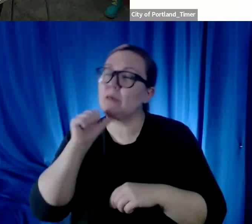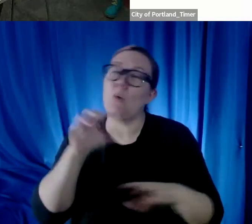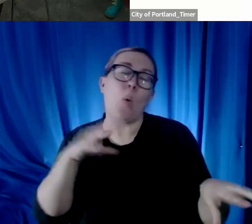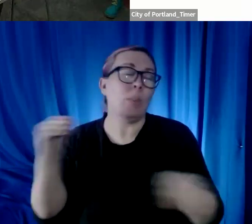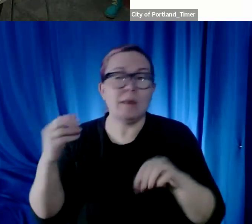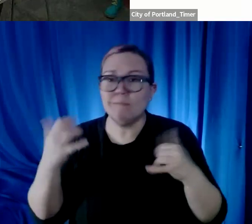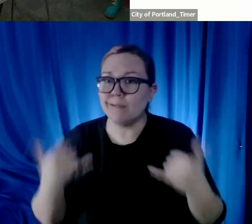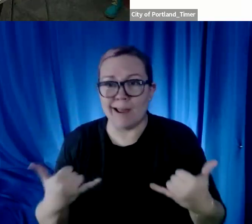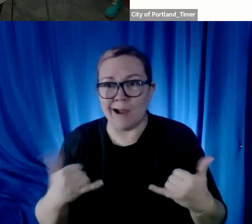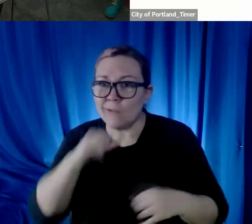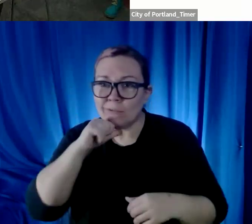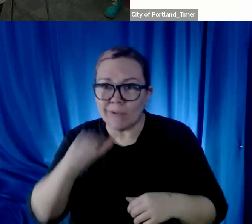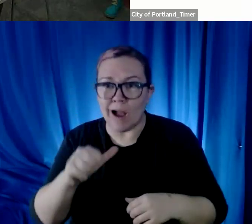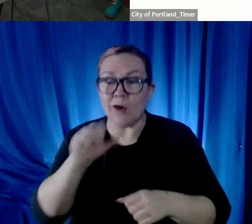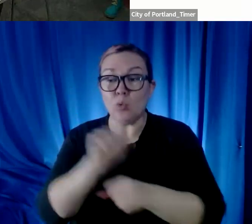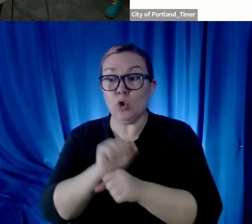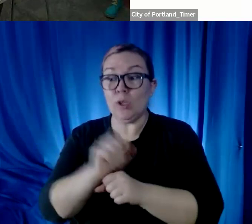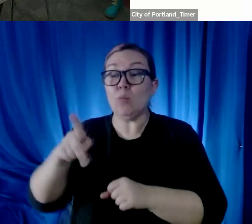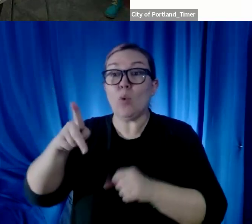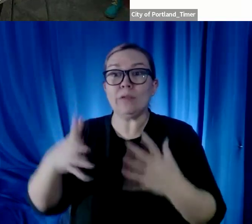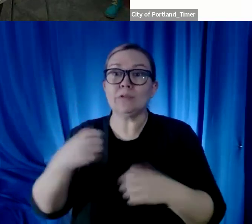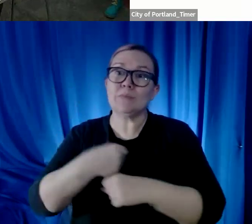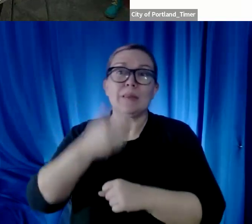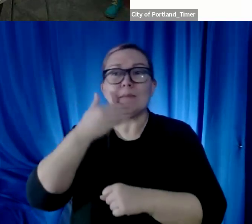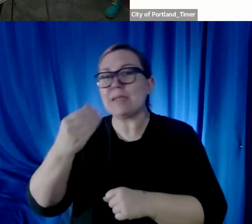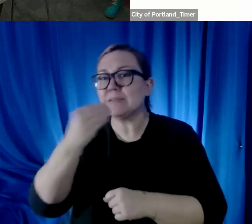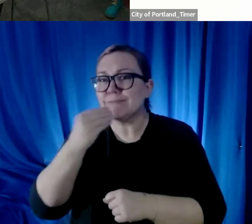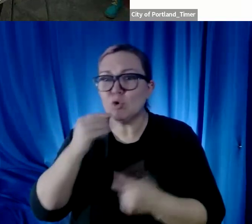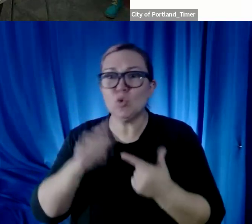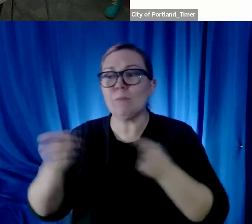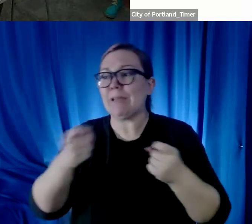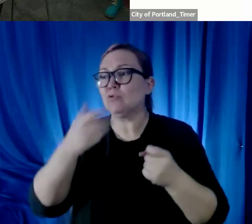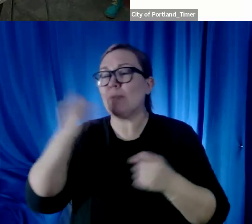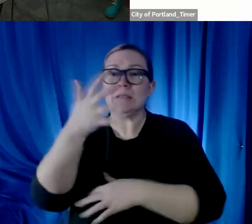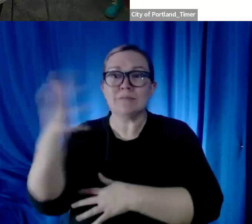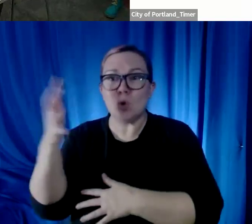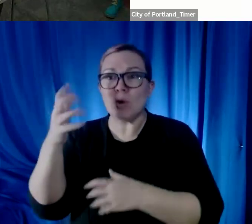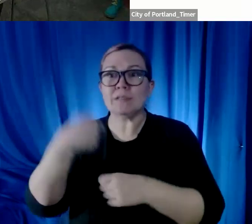Working Portlanders make the best food, we manage the best forests, and we make the most walkable neighborhoods in the country.